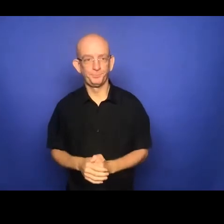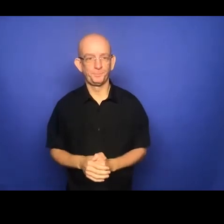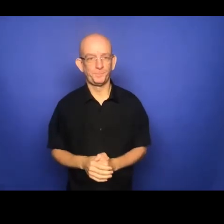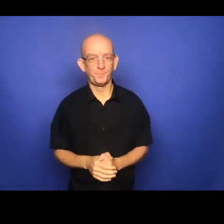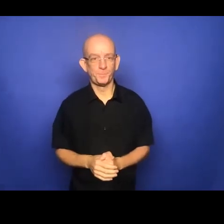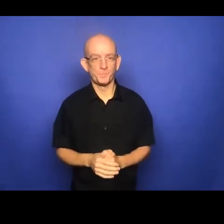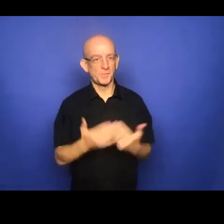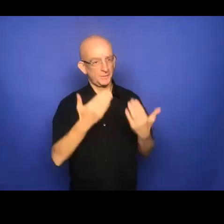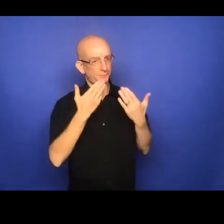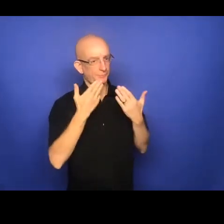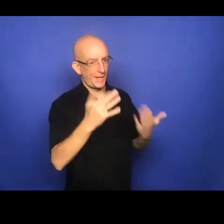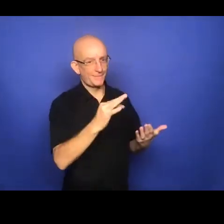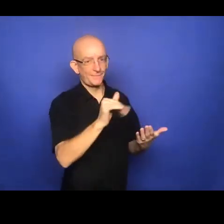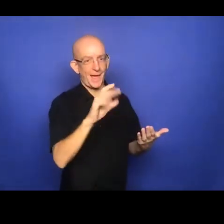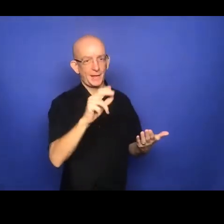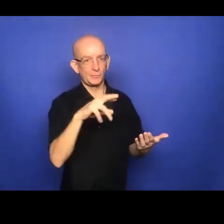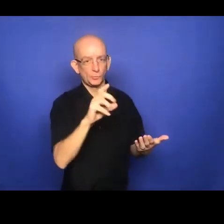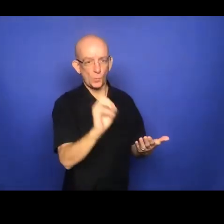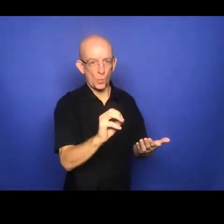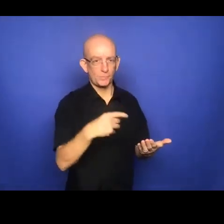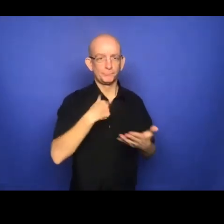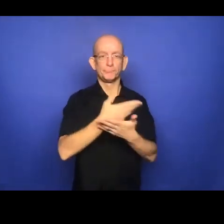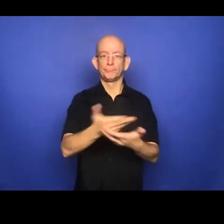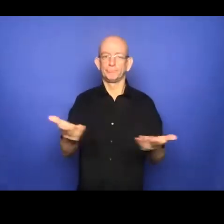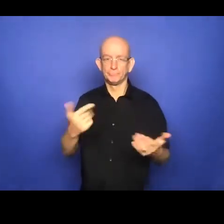much, Facundo Pennillas. Hello, everyone, I will talk today on